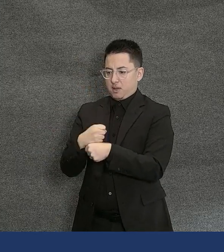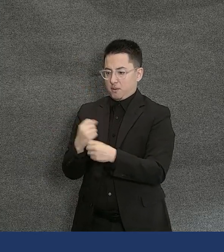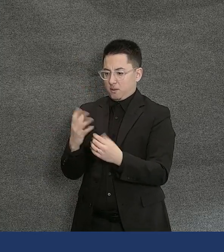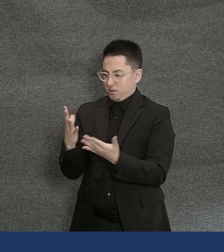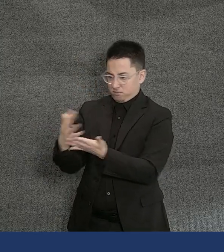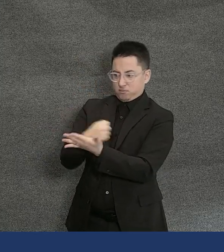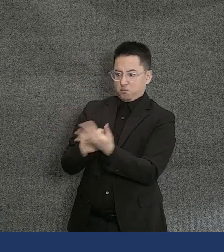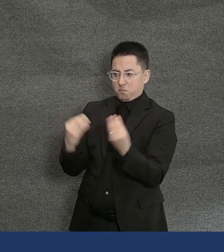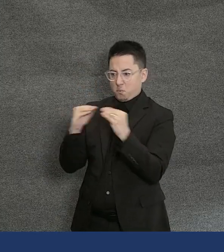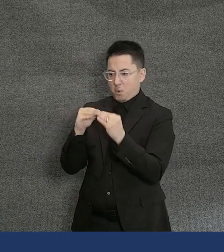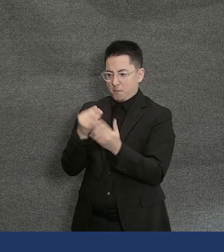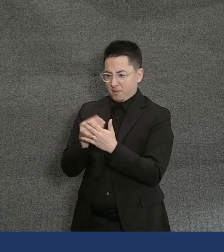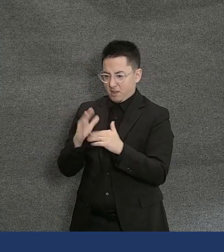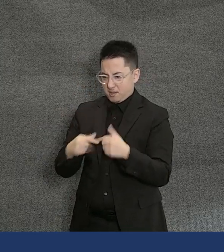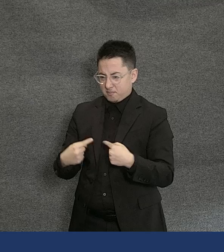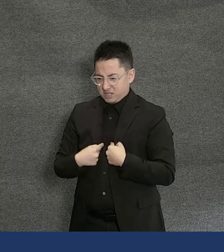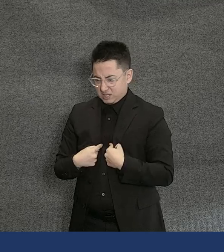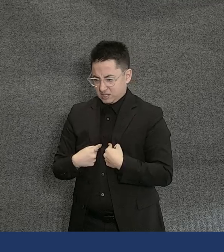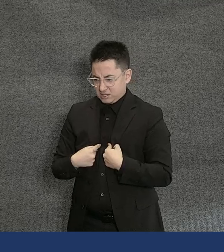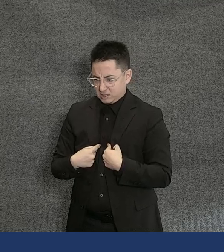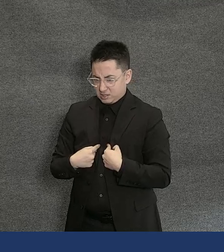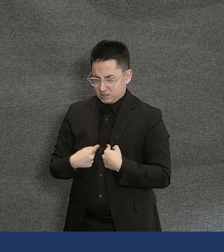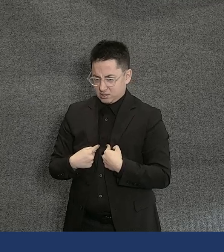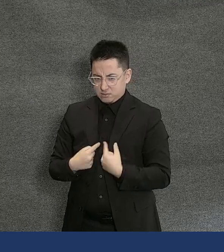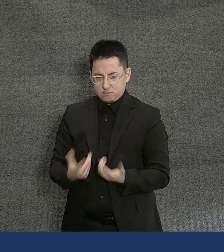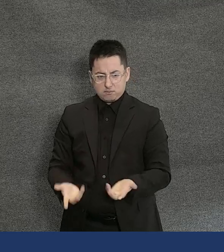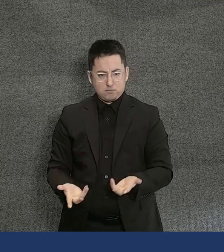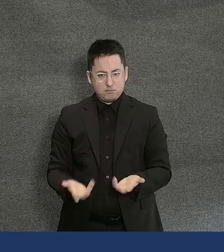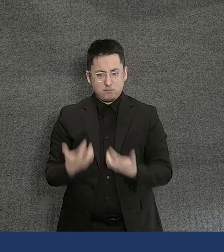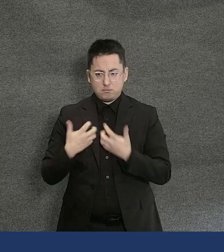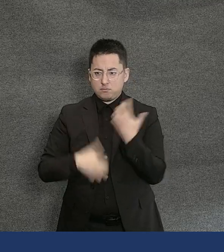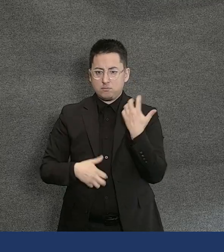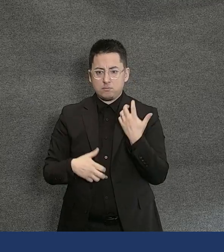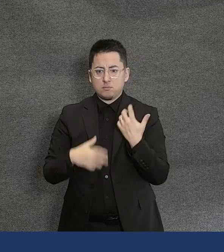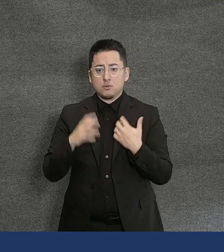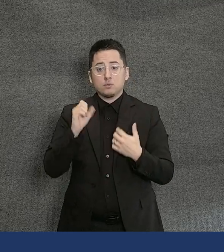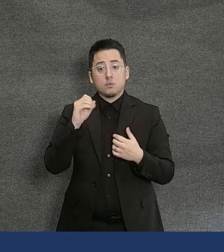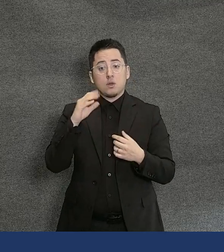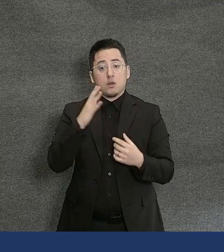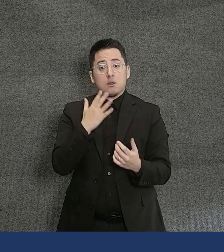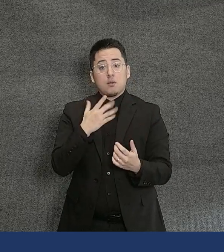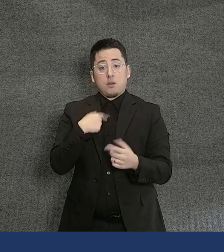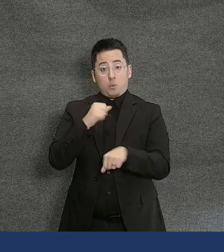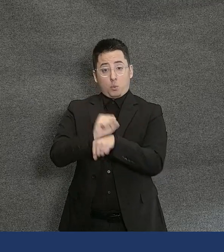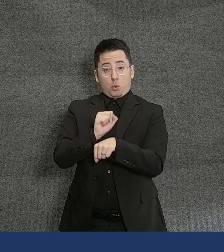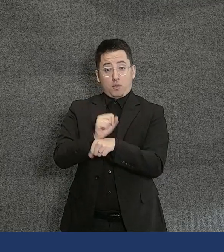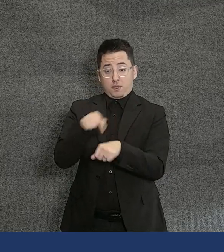And then in my time in 20 years in the provider side,